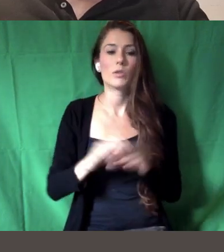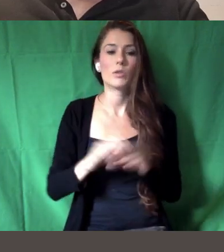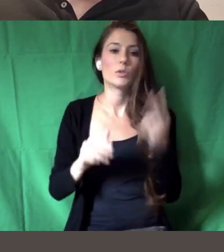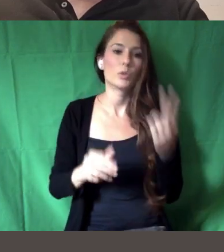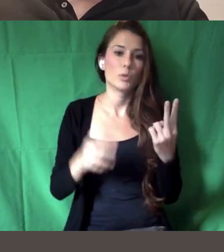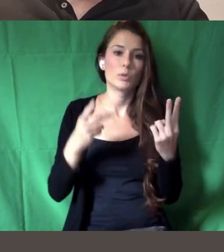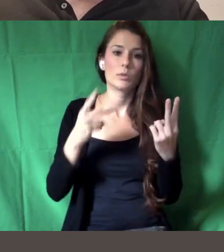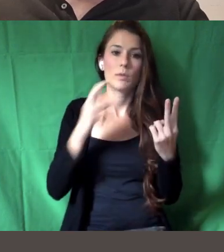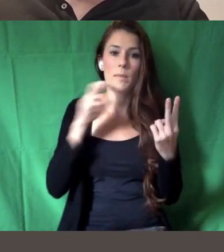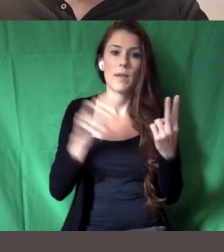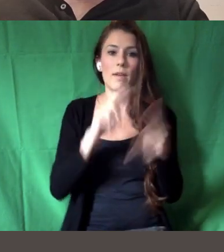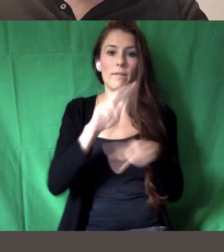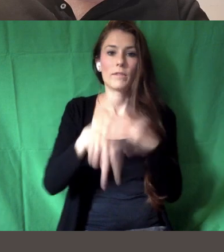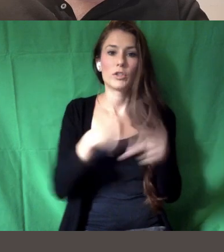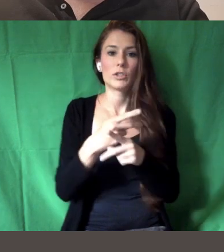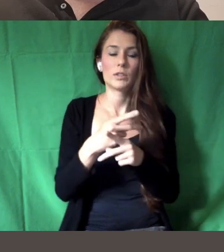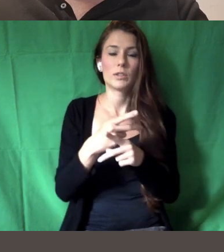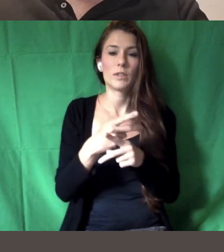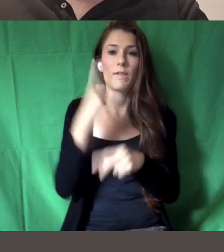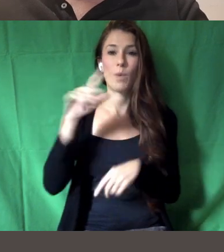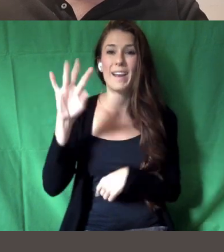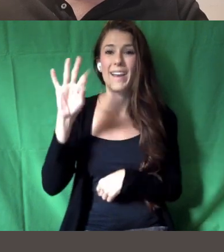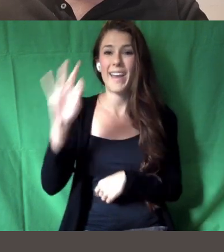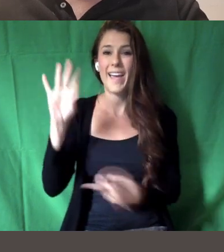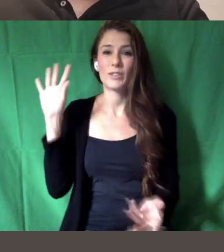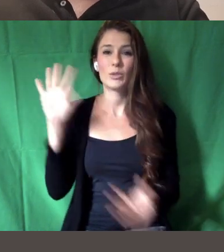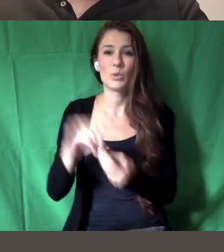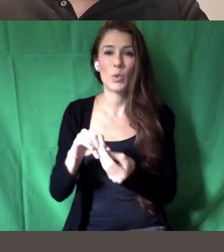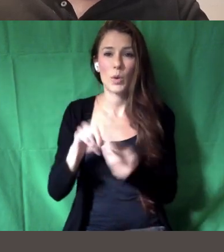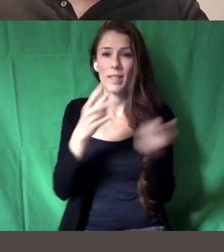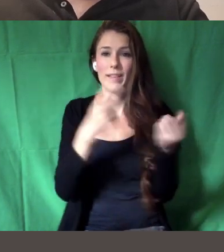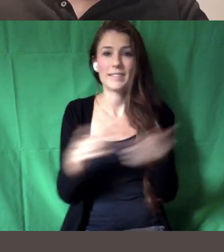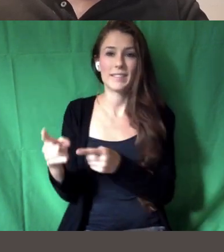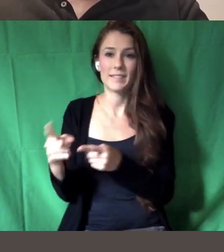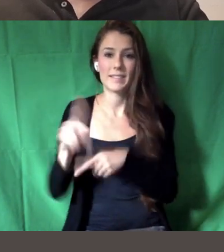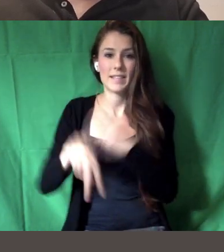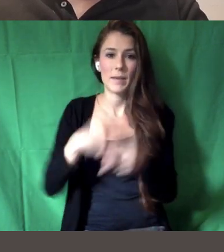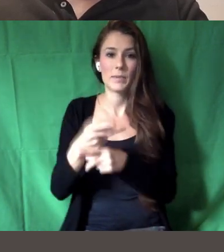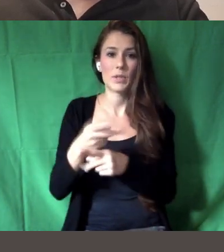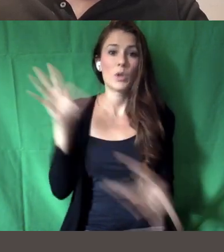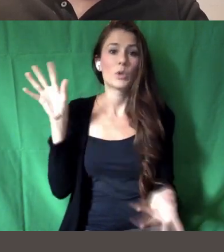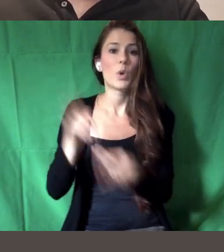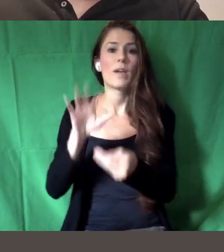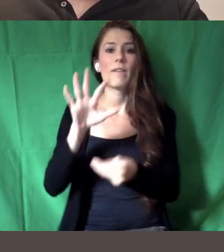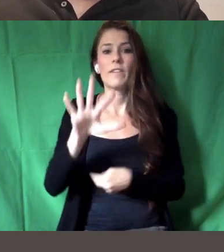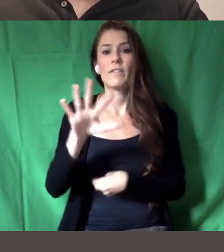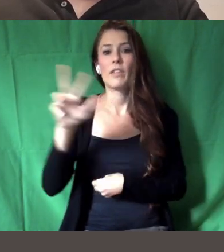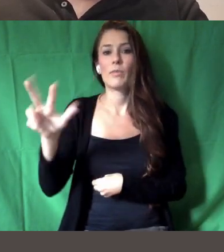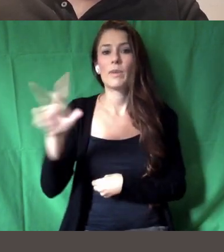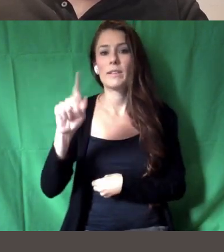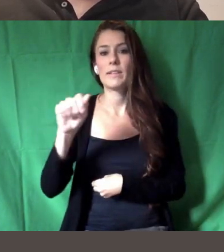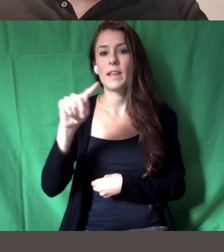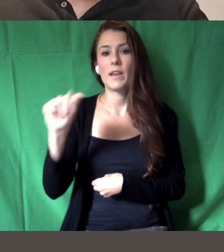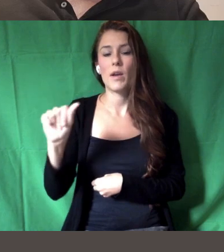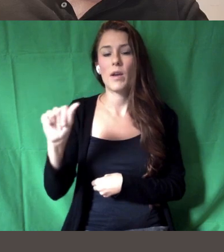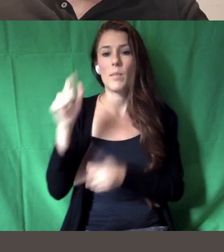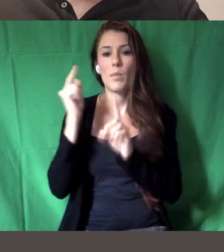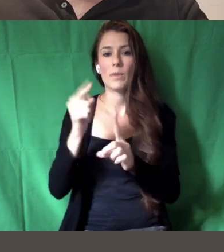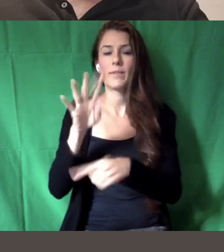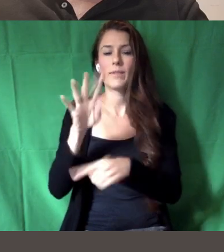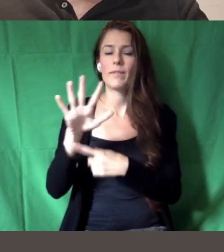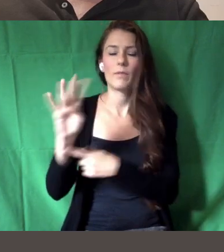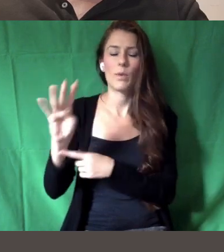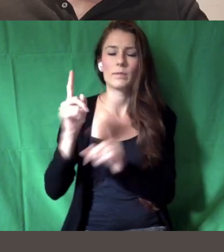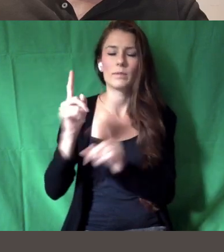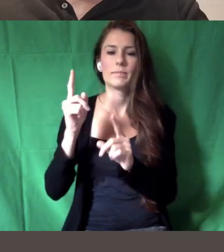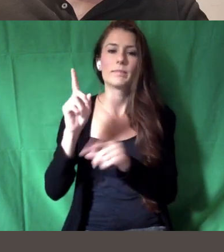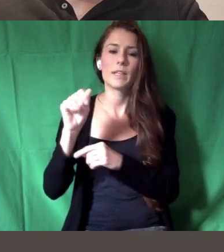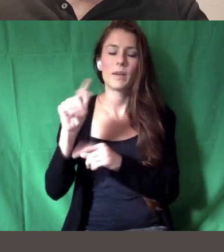on nine instance types. Totally 53 data points, which I believe will be statistically significant.